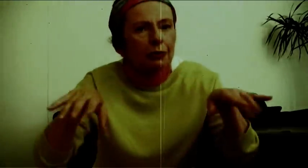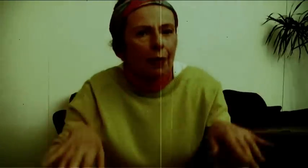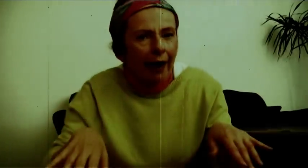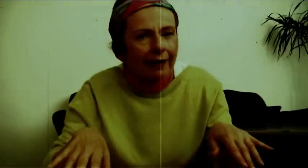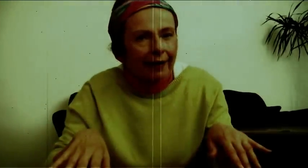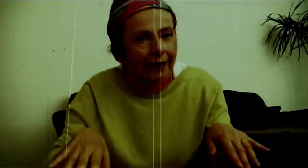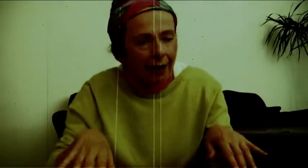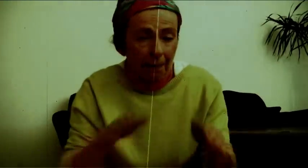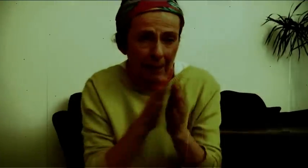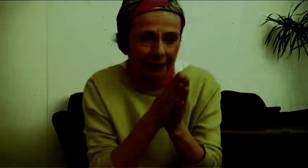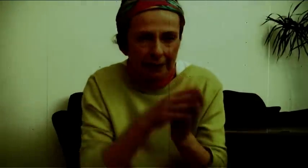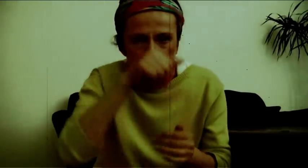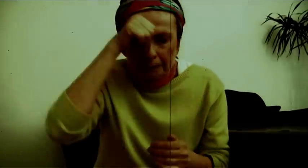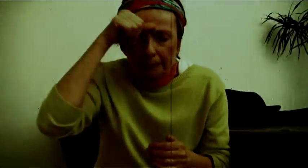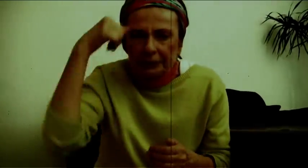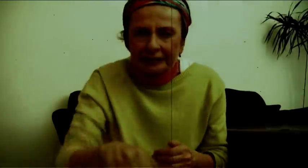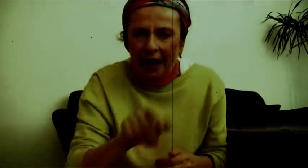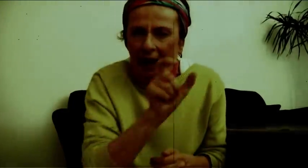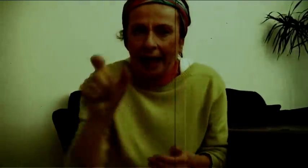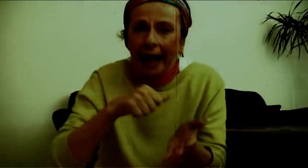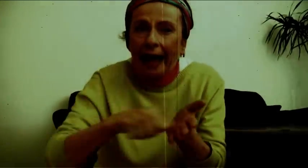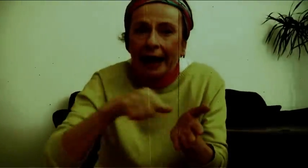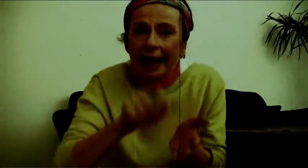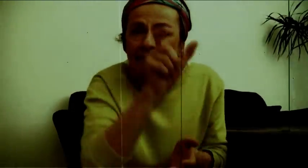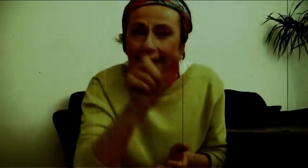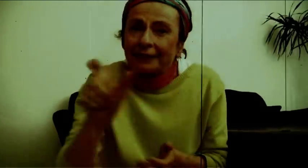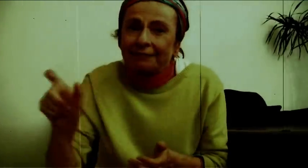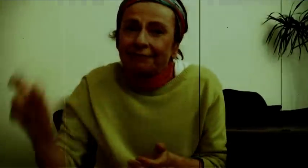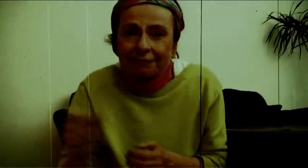evening classes with some troublesome students.